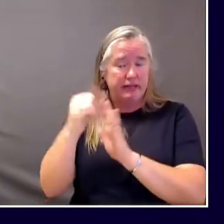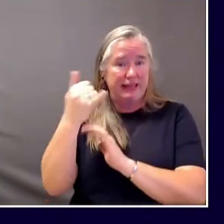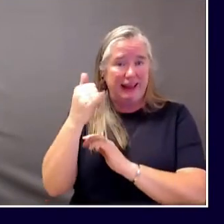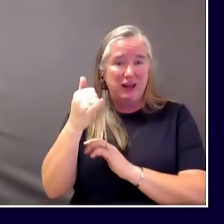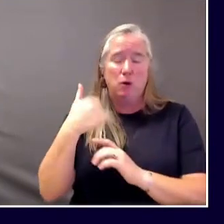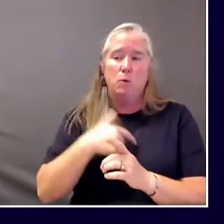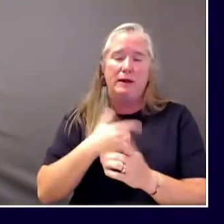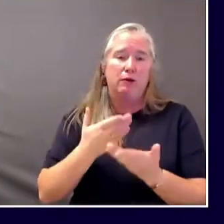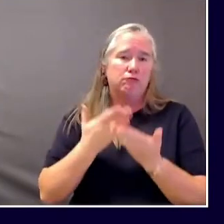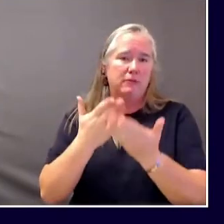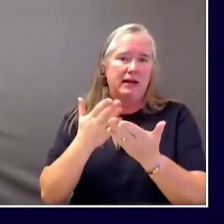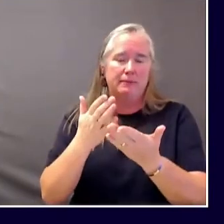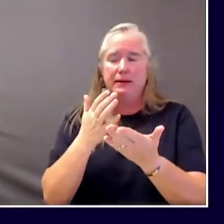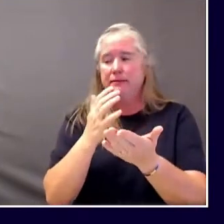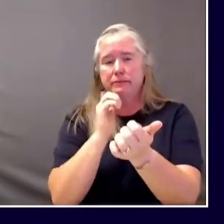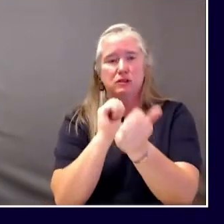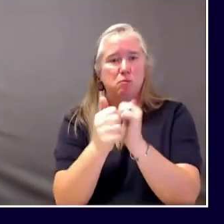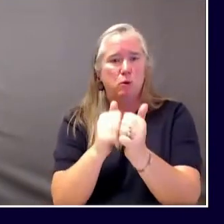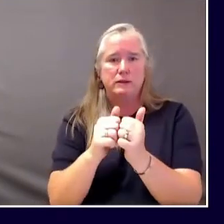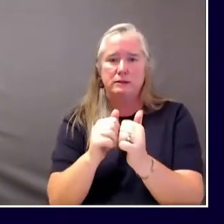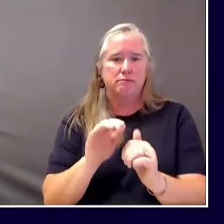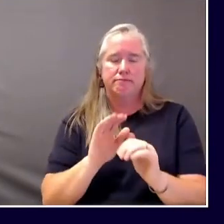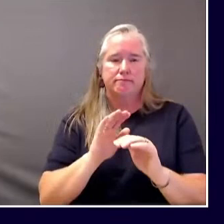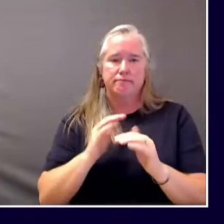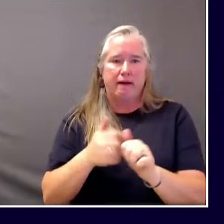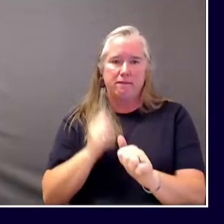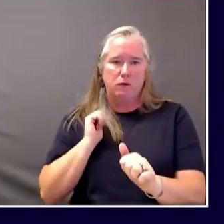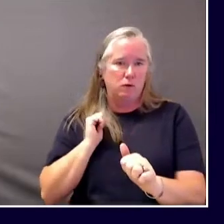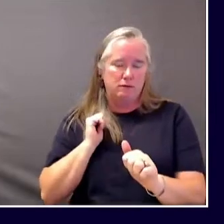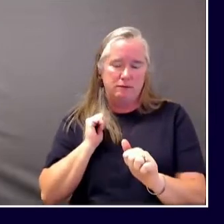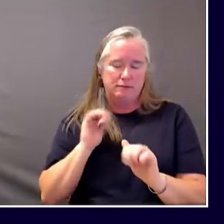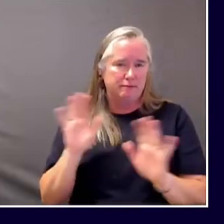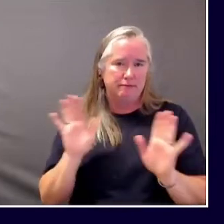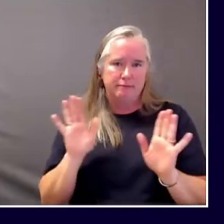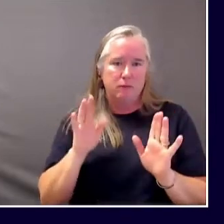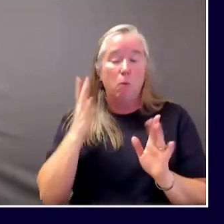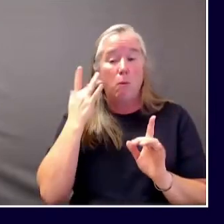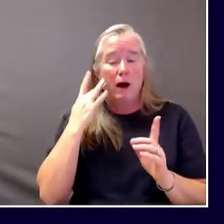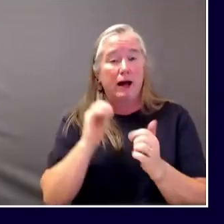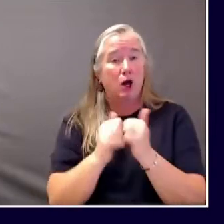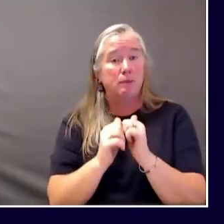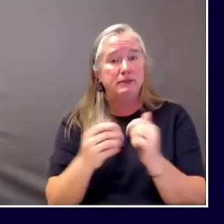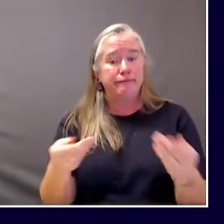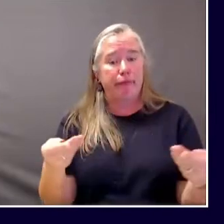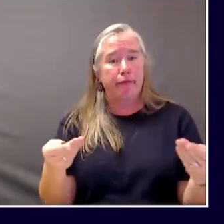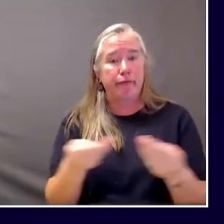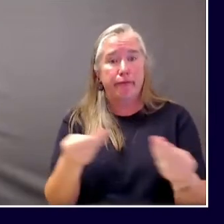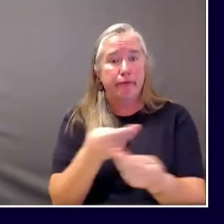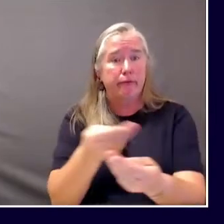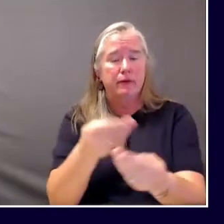competitions scrimmages that could otherwise cause